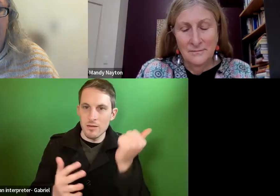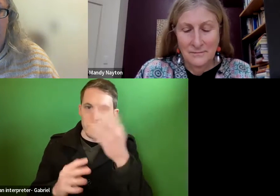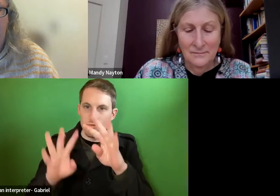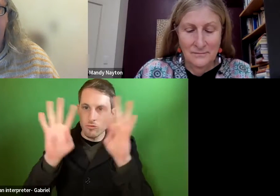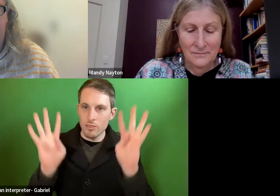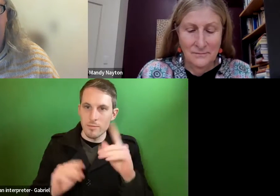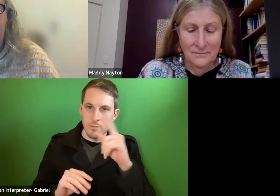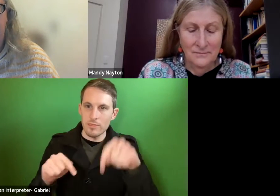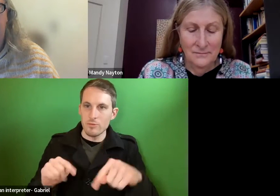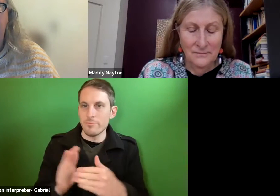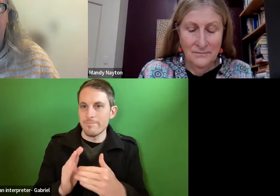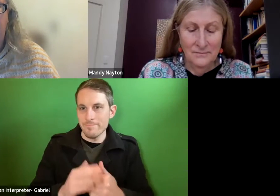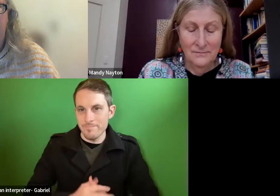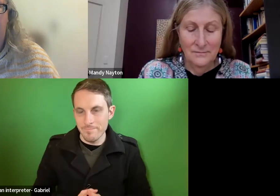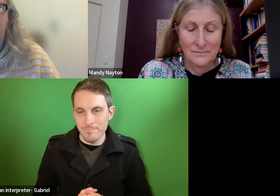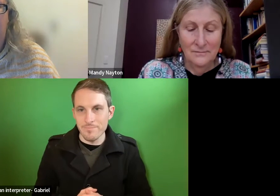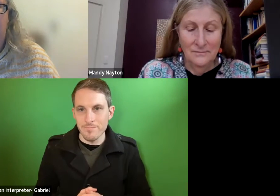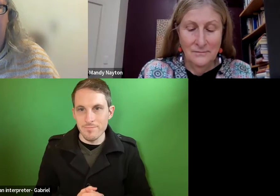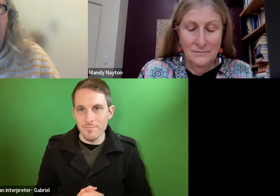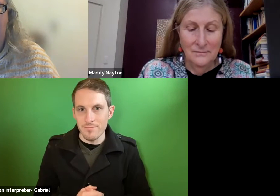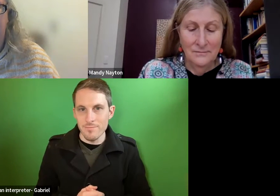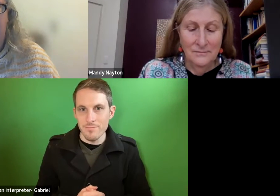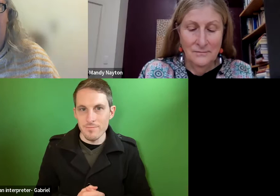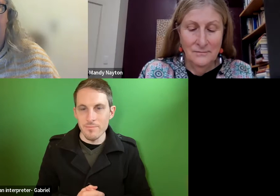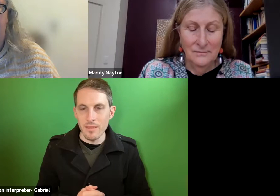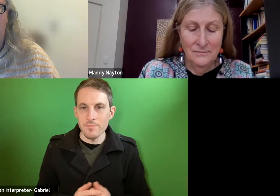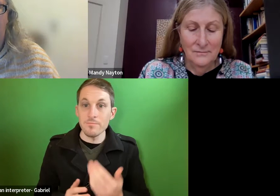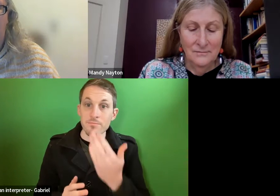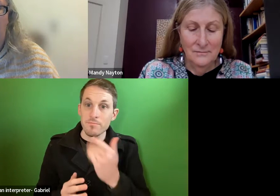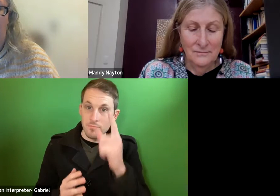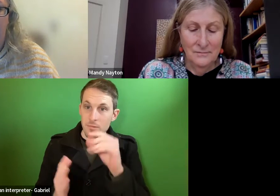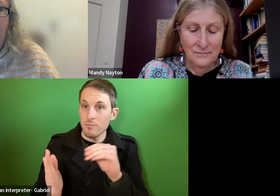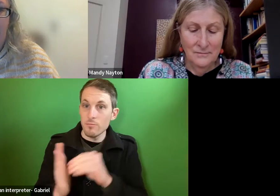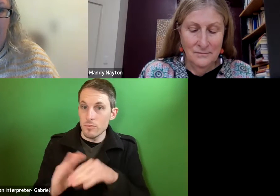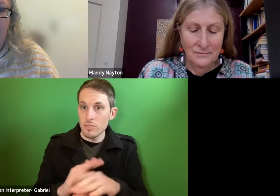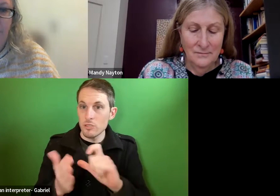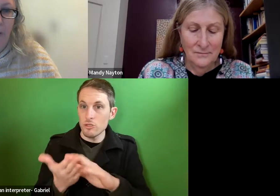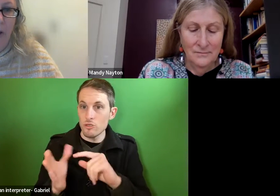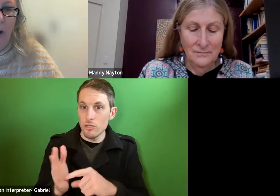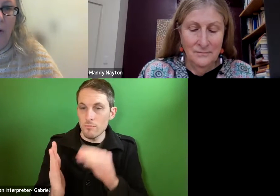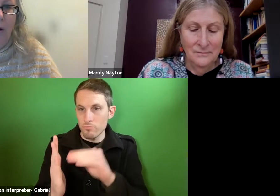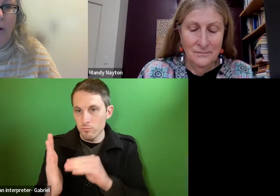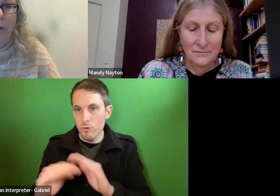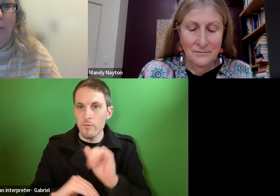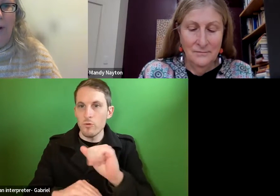webinar today. Feel free to also in the chat acknowledge where you are today. Well,